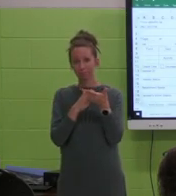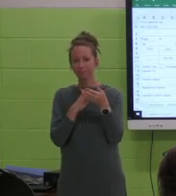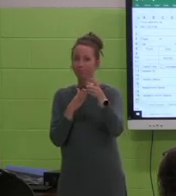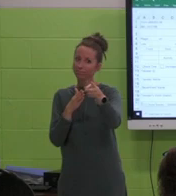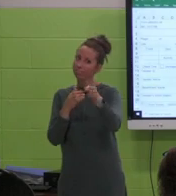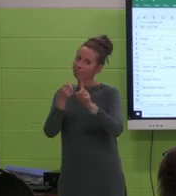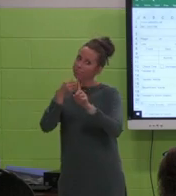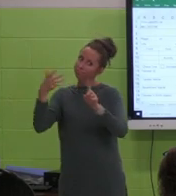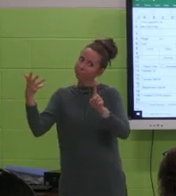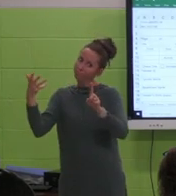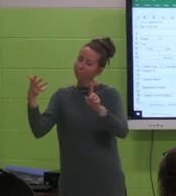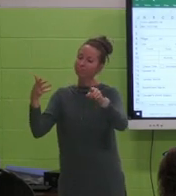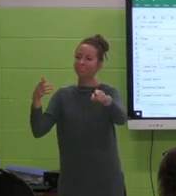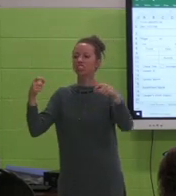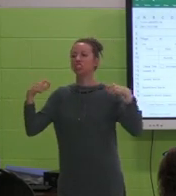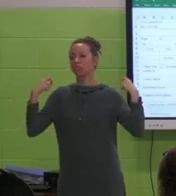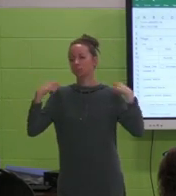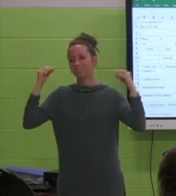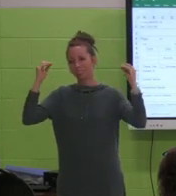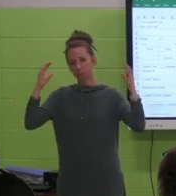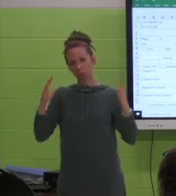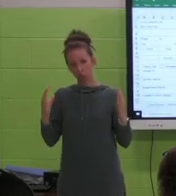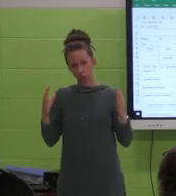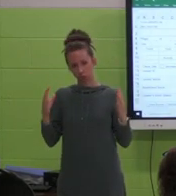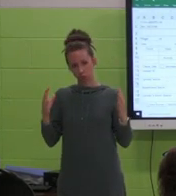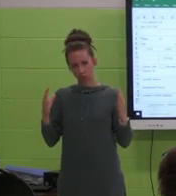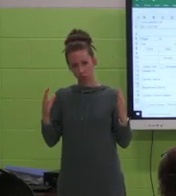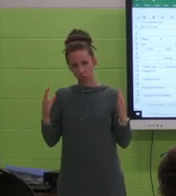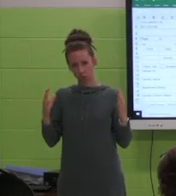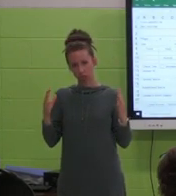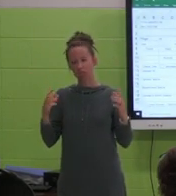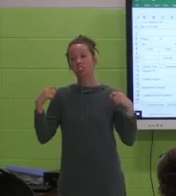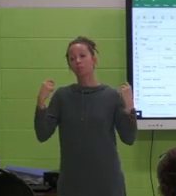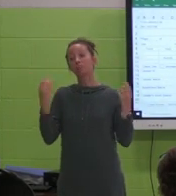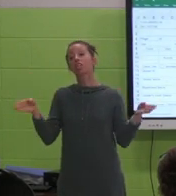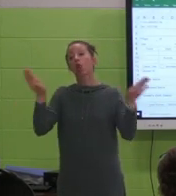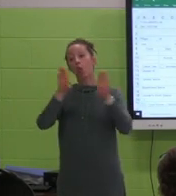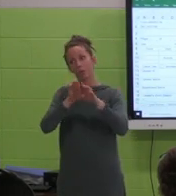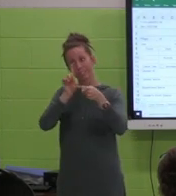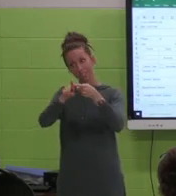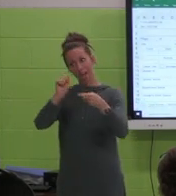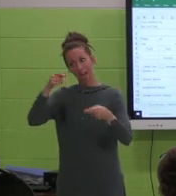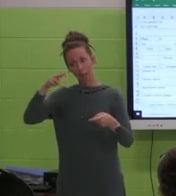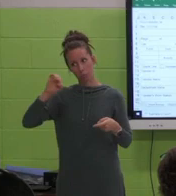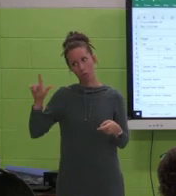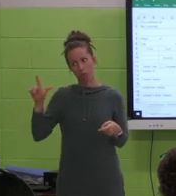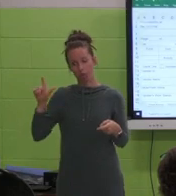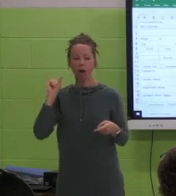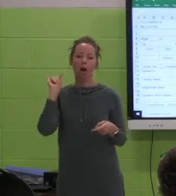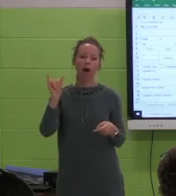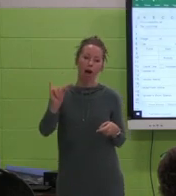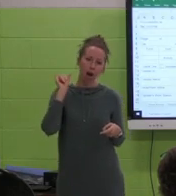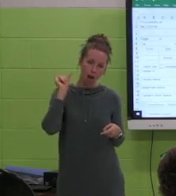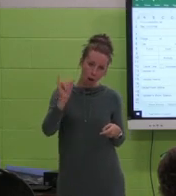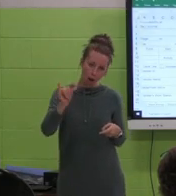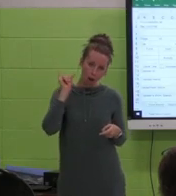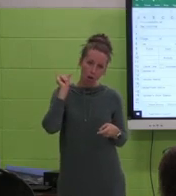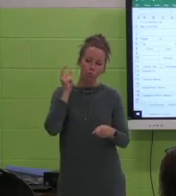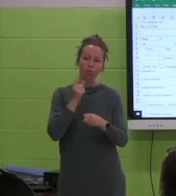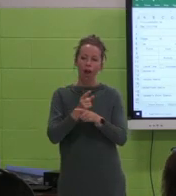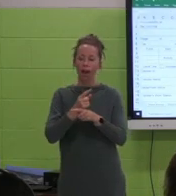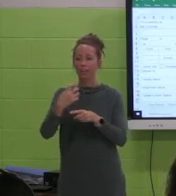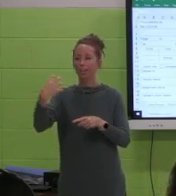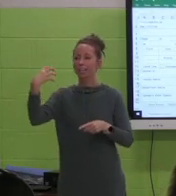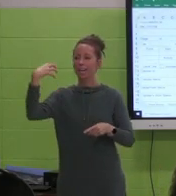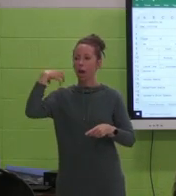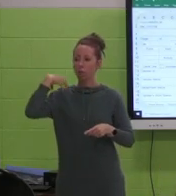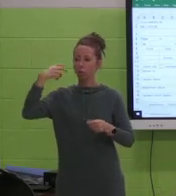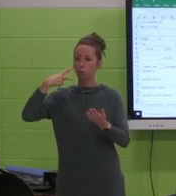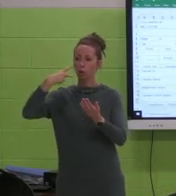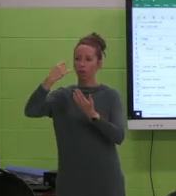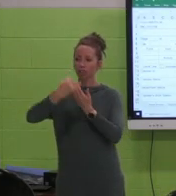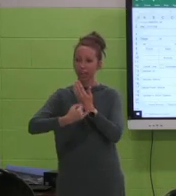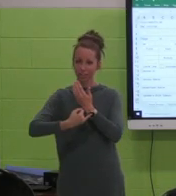expand okay I’m the gym teacher… gyms closed oh that's right was ordering I don't need it